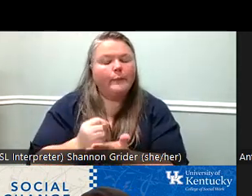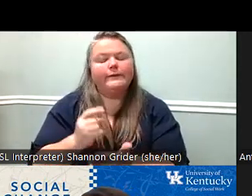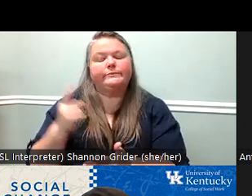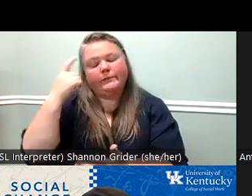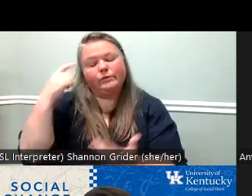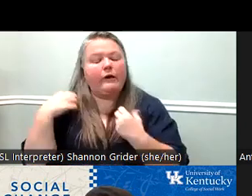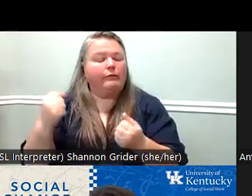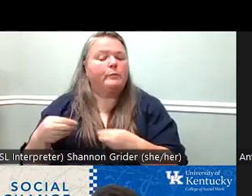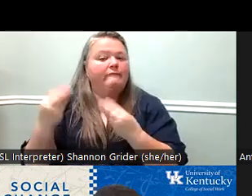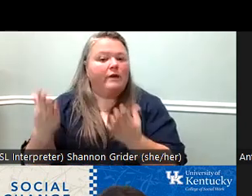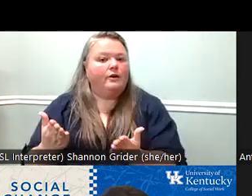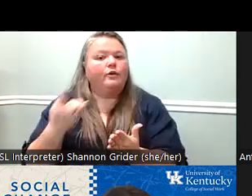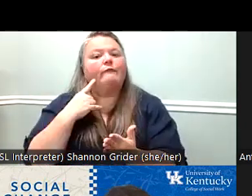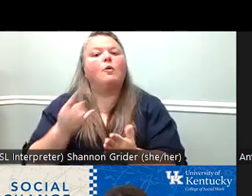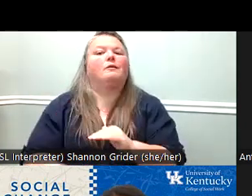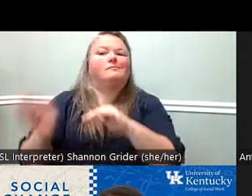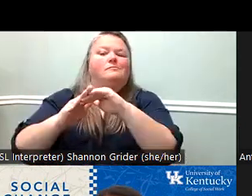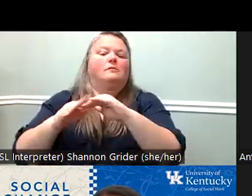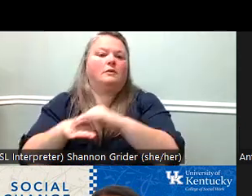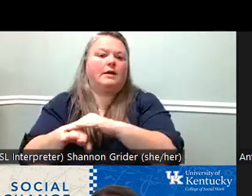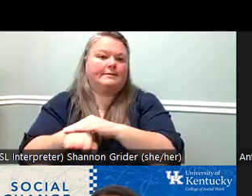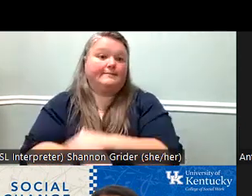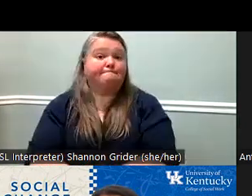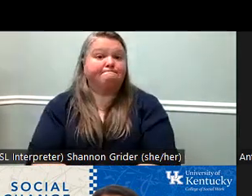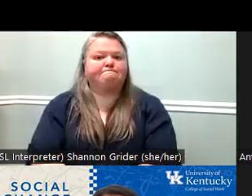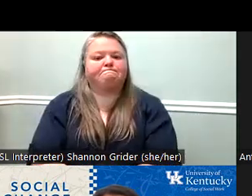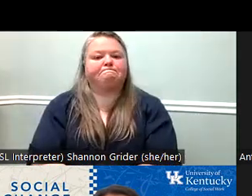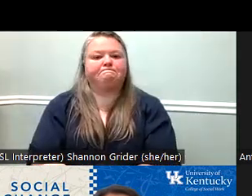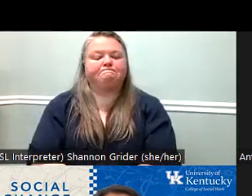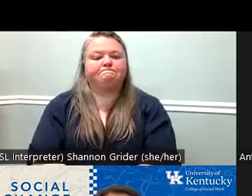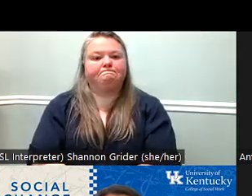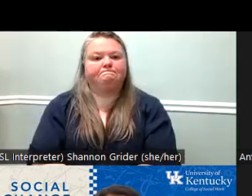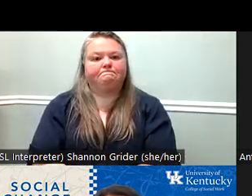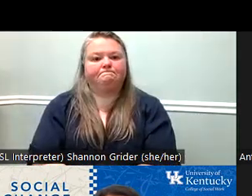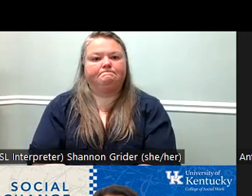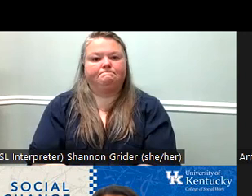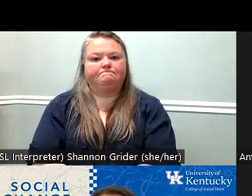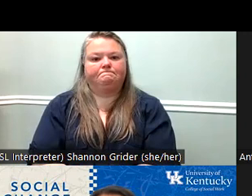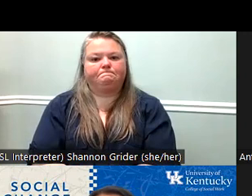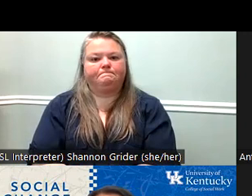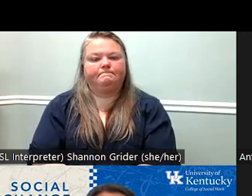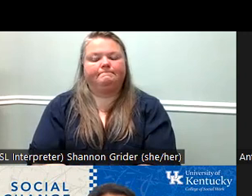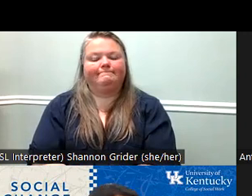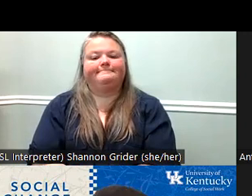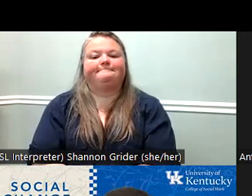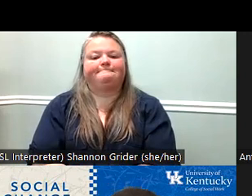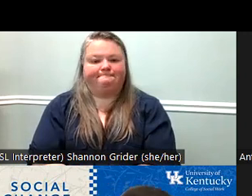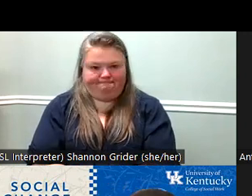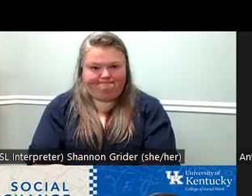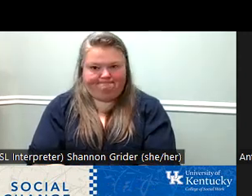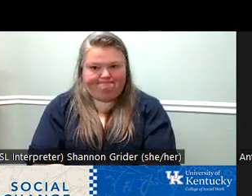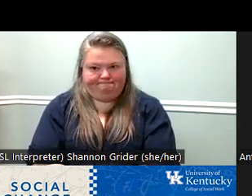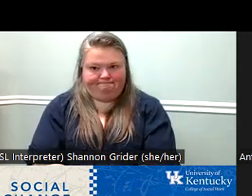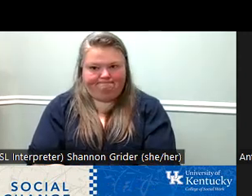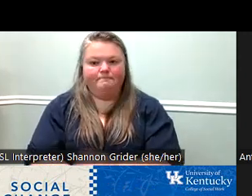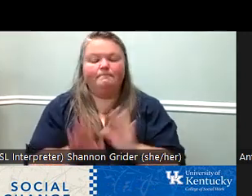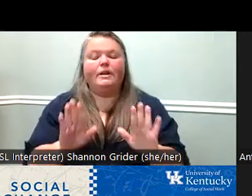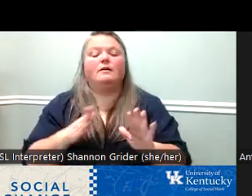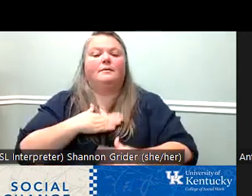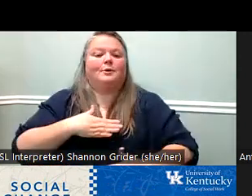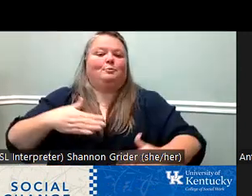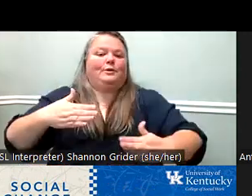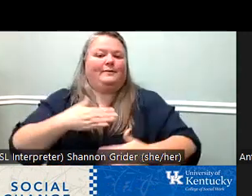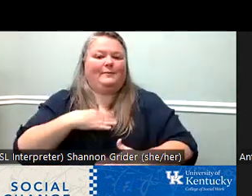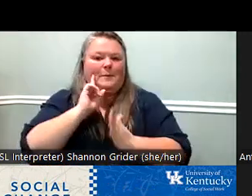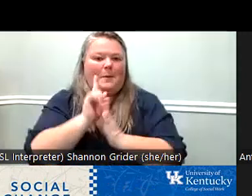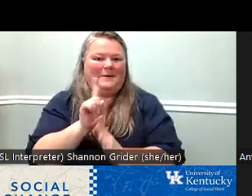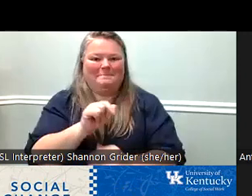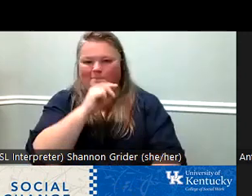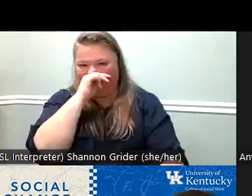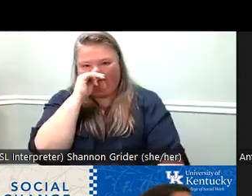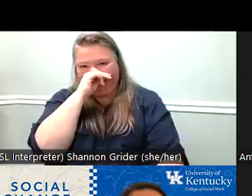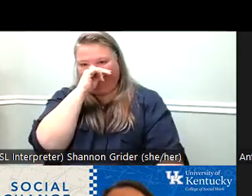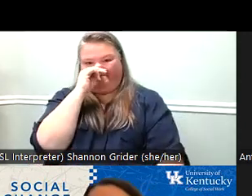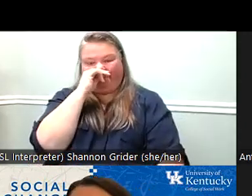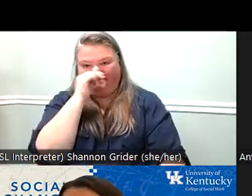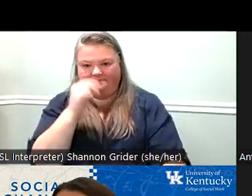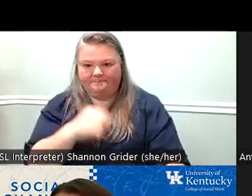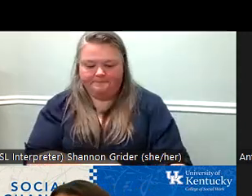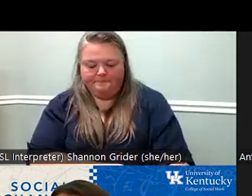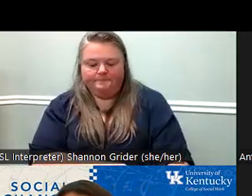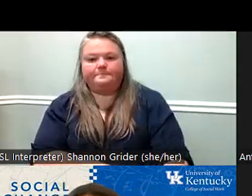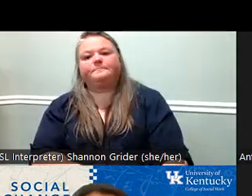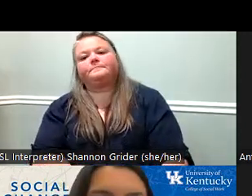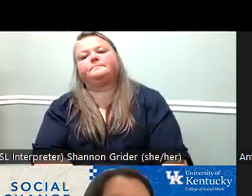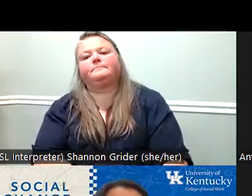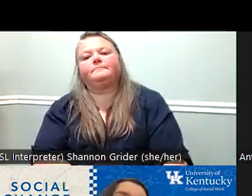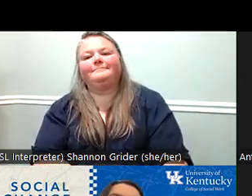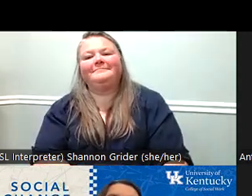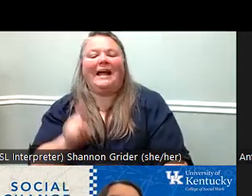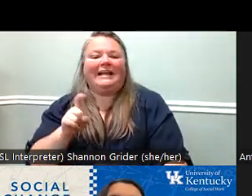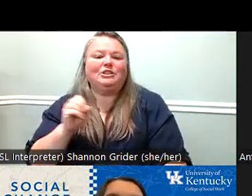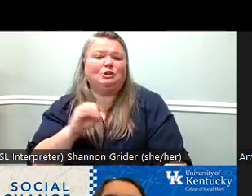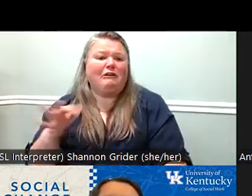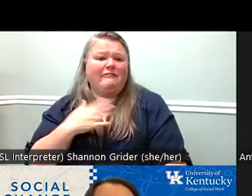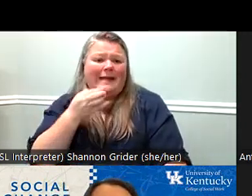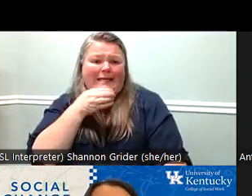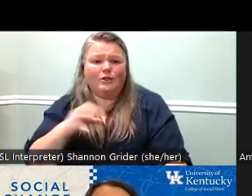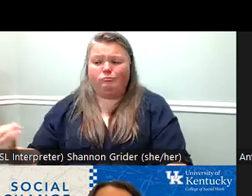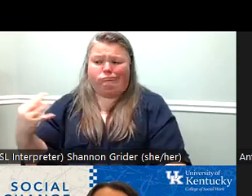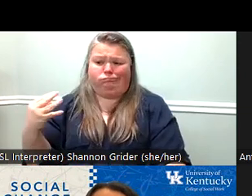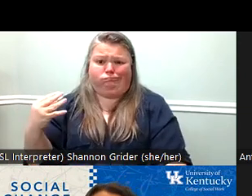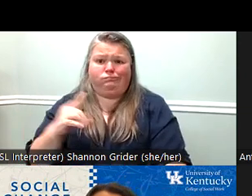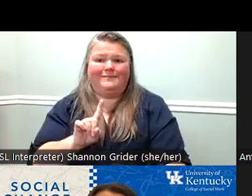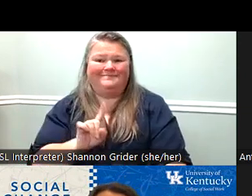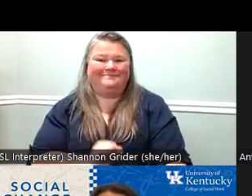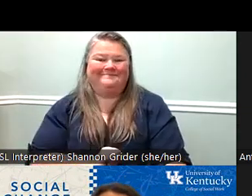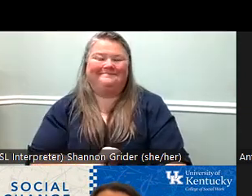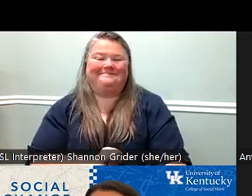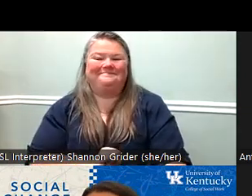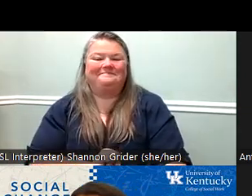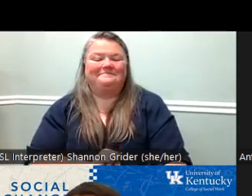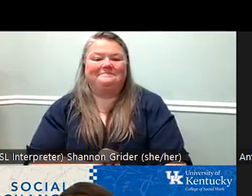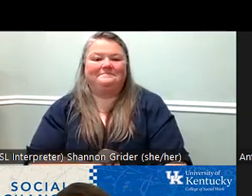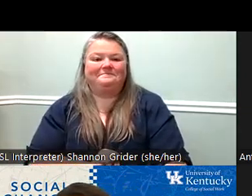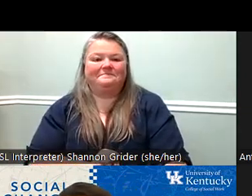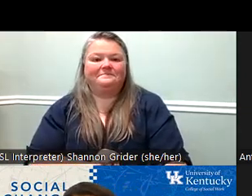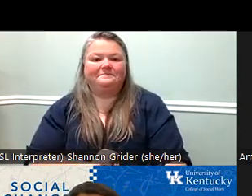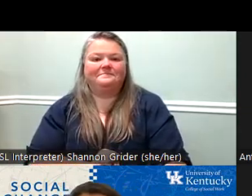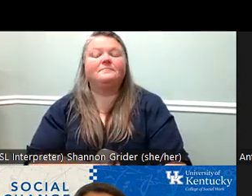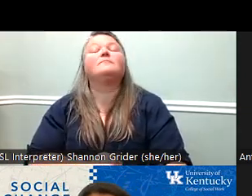WILLING TO DO SOME WORK, WE CAN TEACH THEM. IT MAKES A BIG DIFFERENCE. SO WE GO OVER THIS, WE GIVE THIS AS A HANDOUT AND SHARE WITH THEM HOW TO TALK WITH A MENTAL